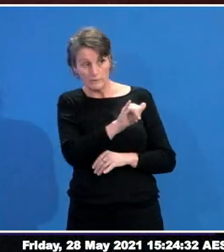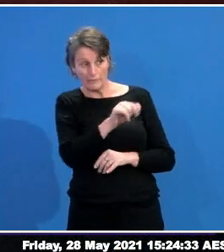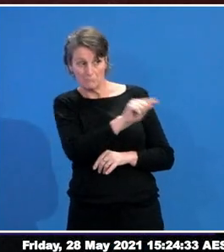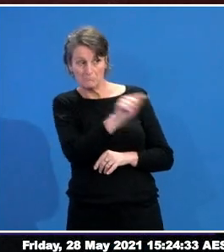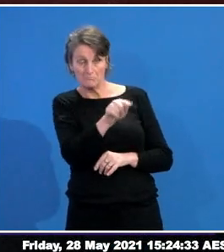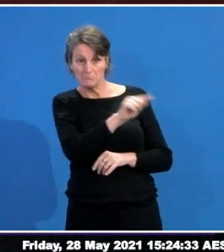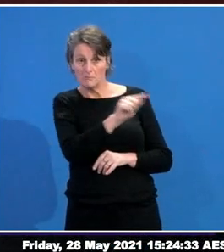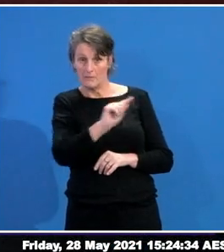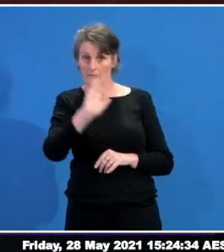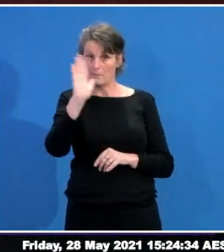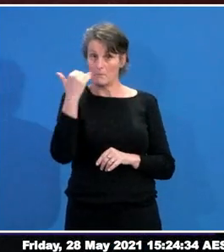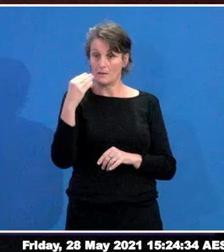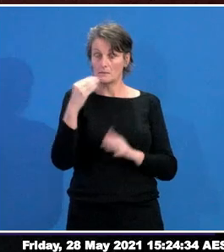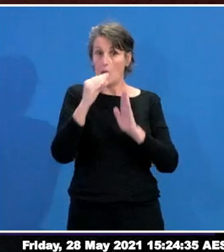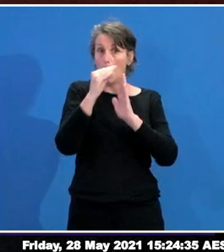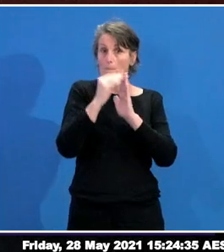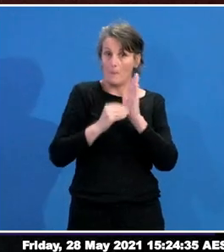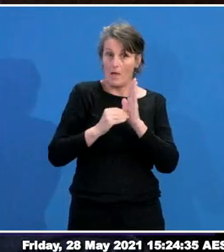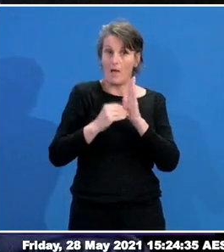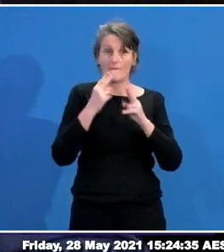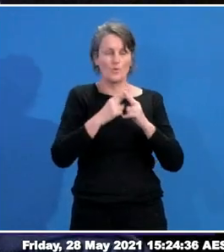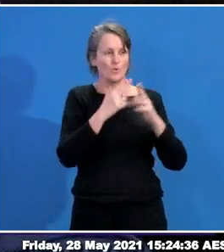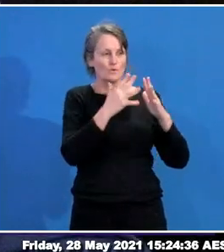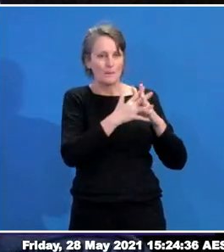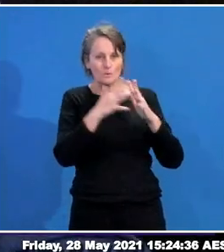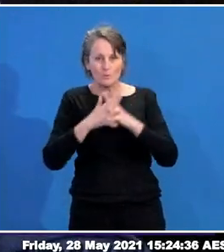men have applied for clearance to work as support workers?